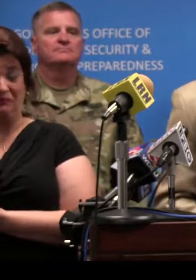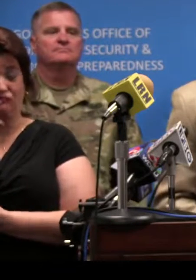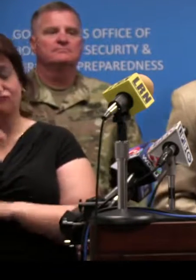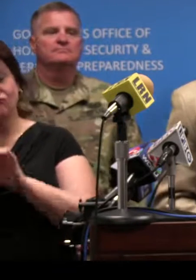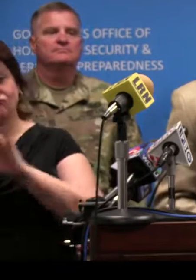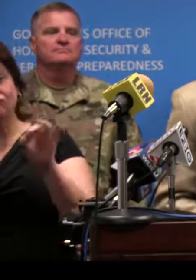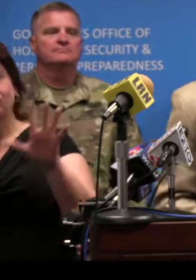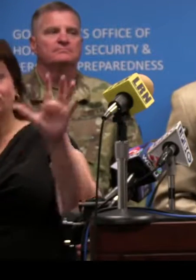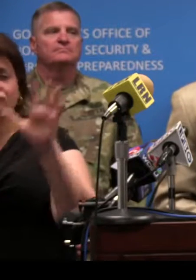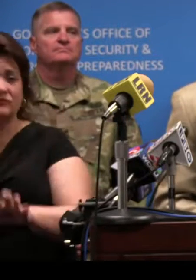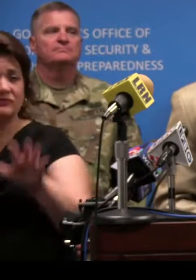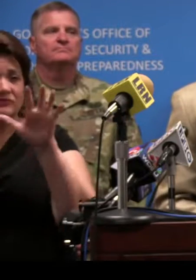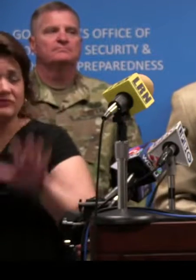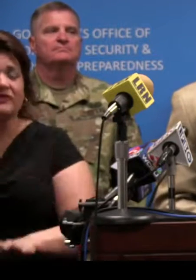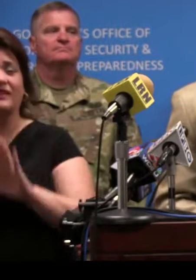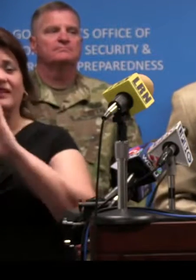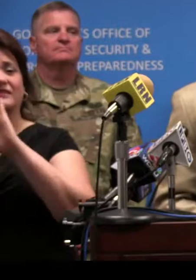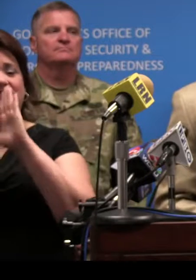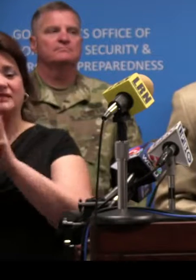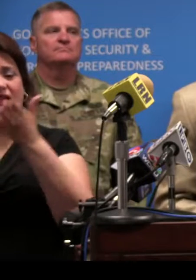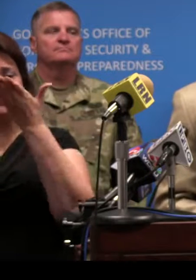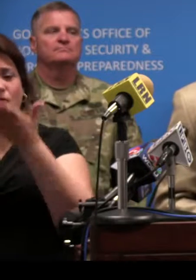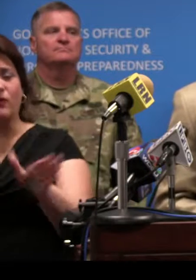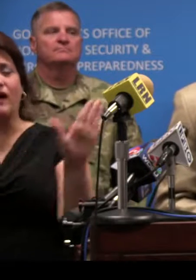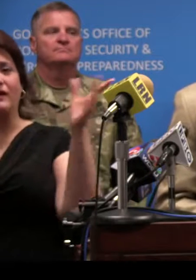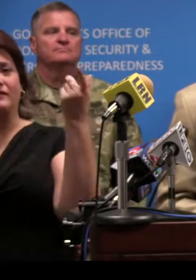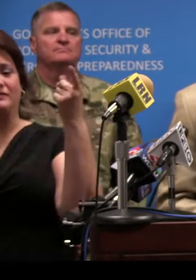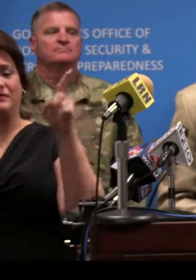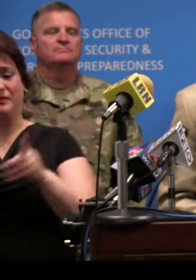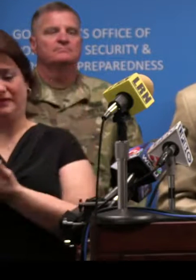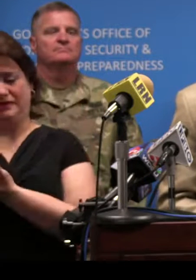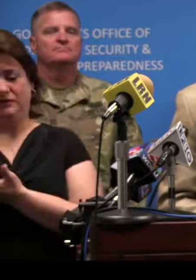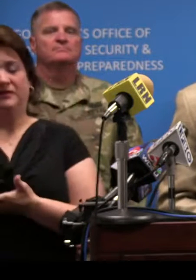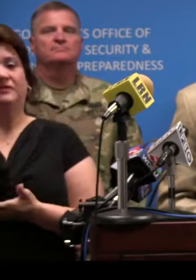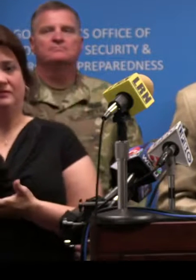statewide declaration that happened last week as of right now we have 23